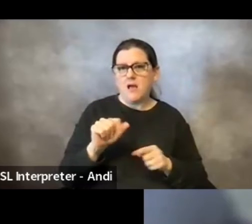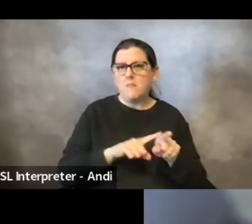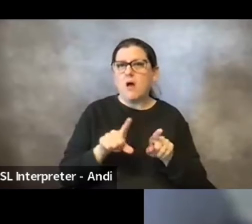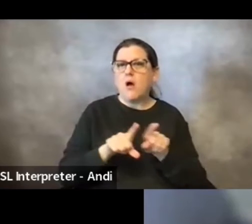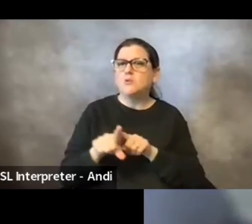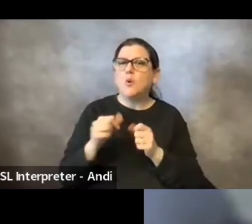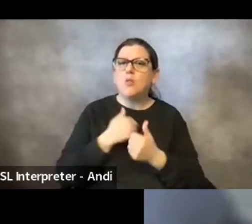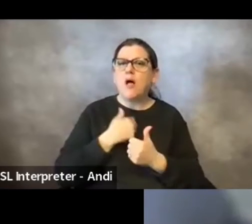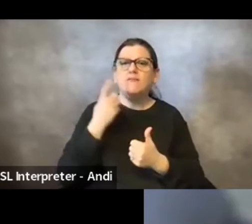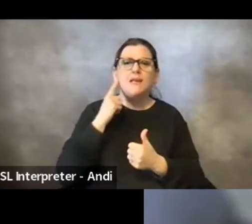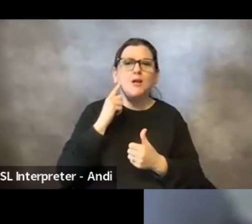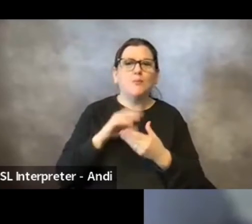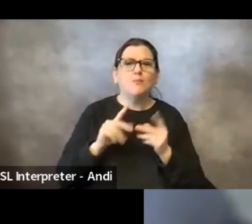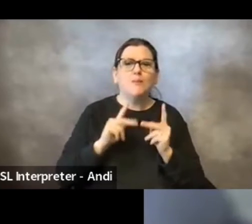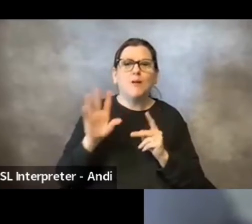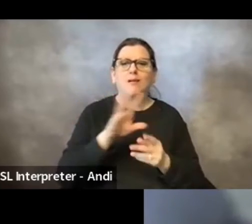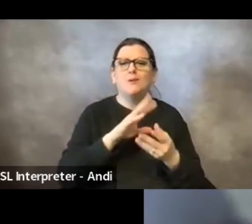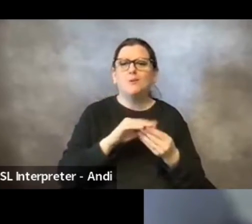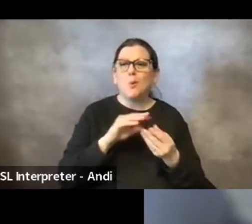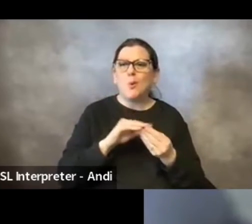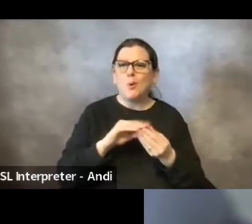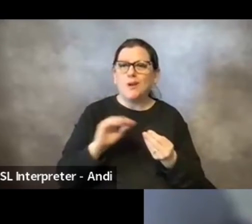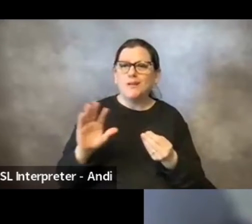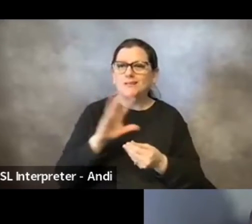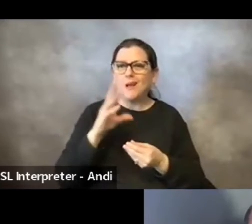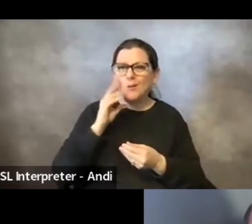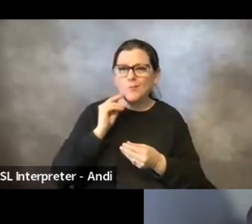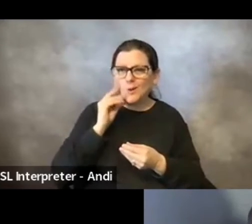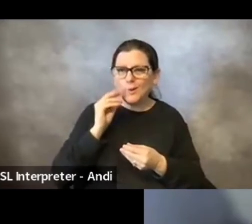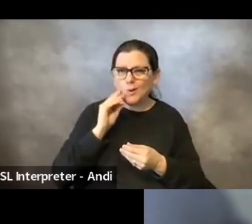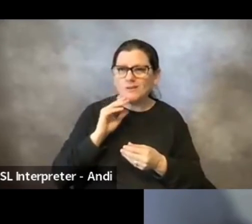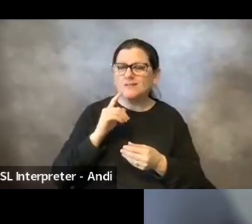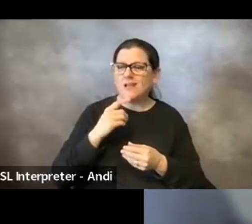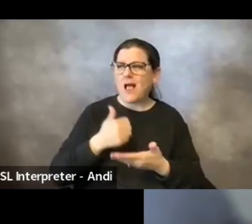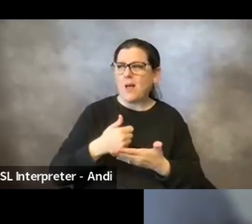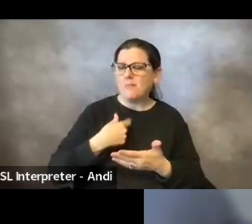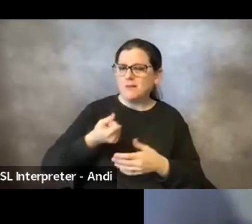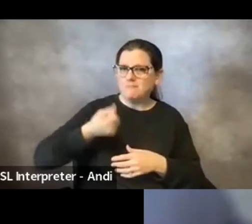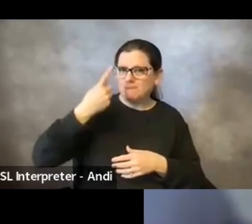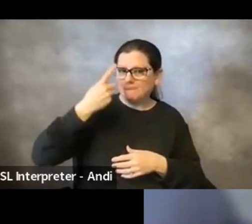story and their experience and to better understand exactly, get a picture of what's going